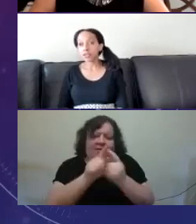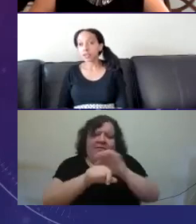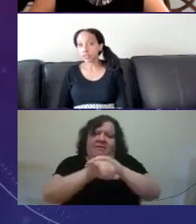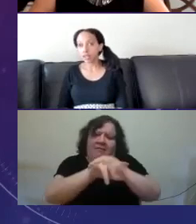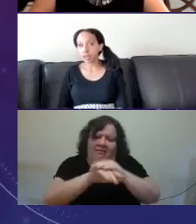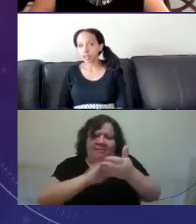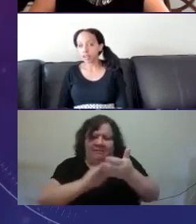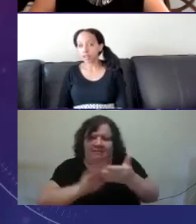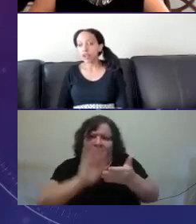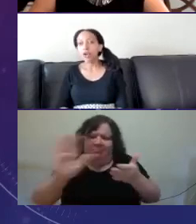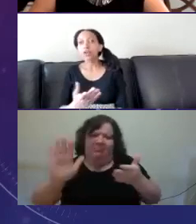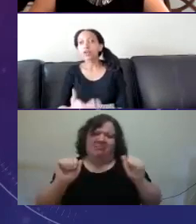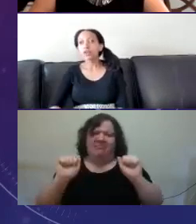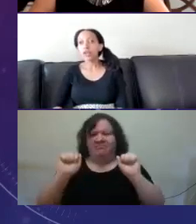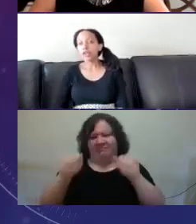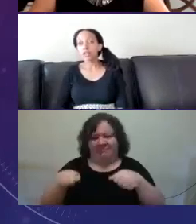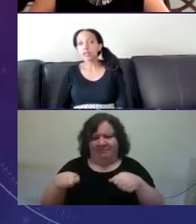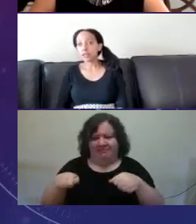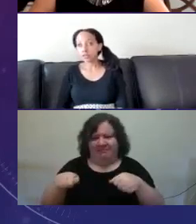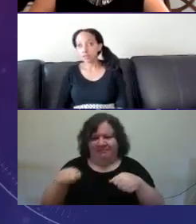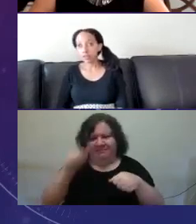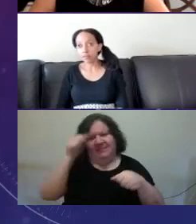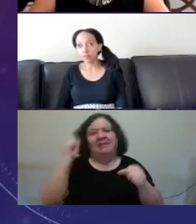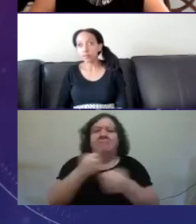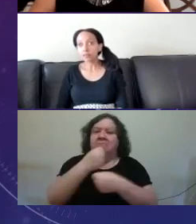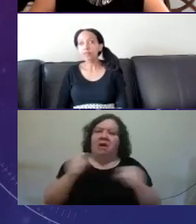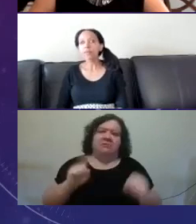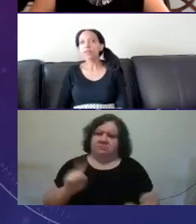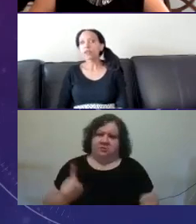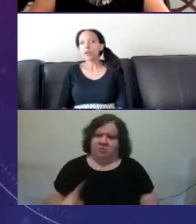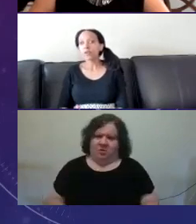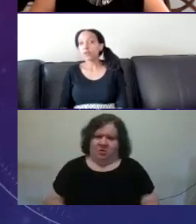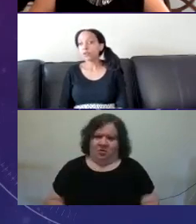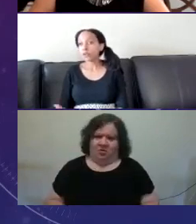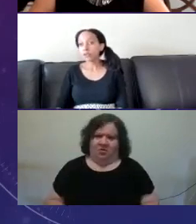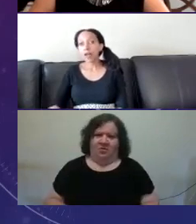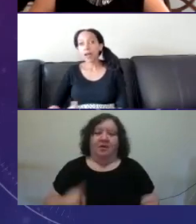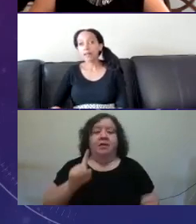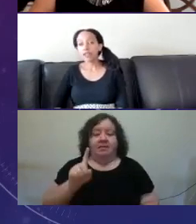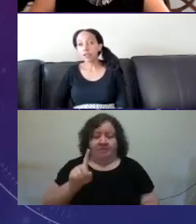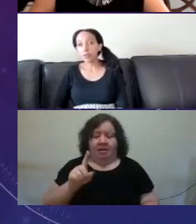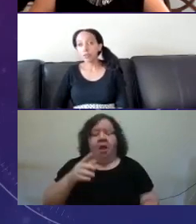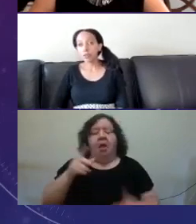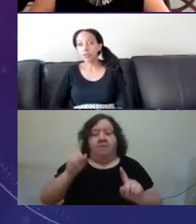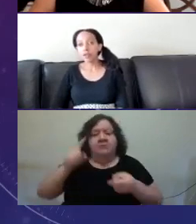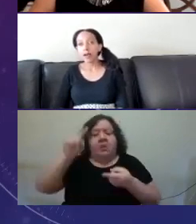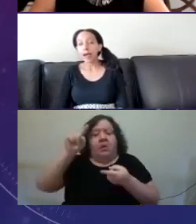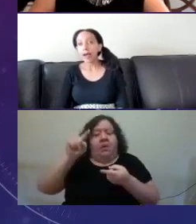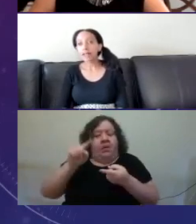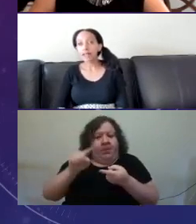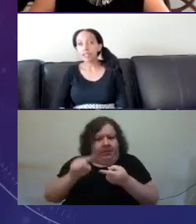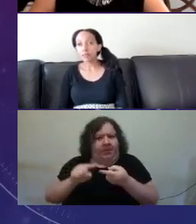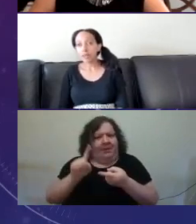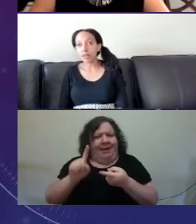contact learning is essential so you can have interpreters SSPs